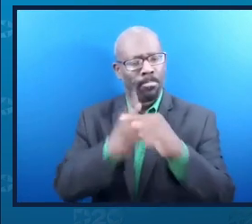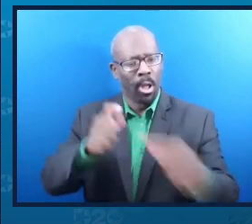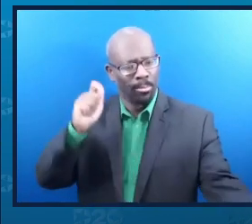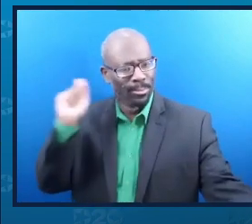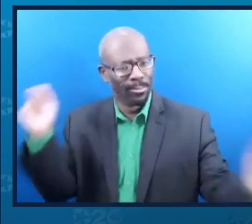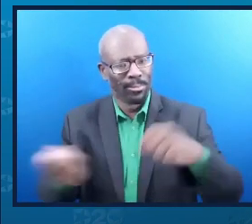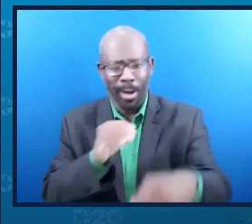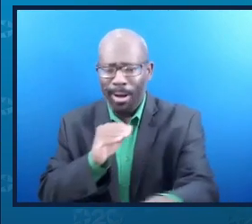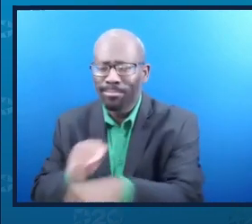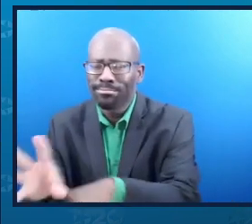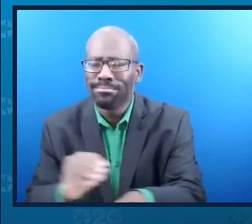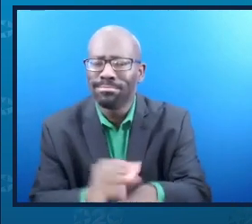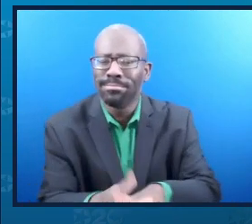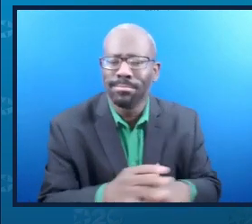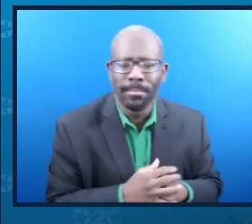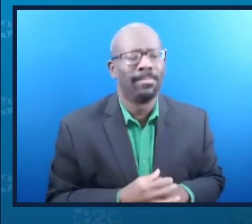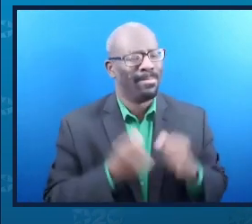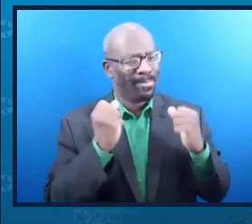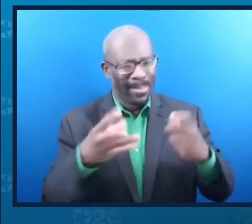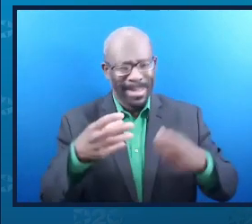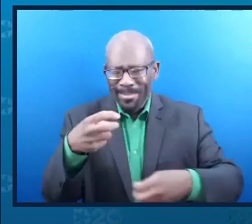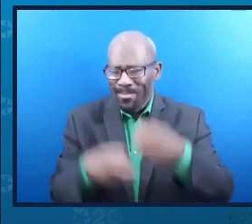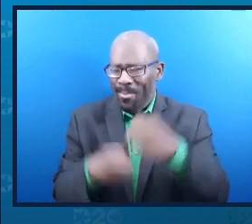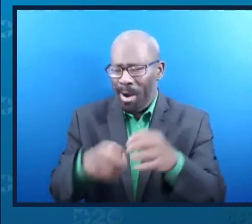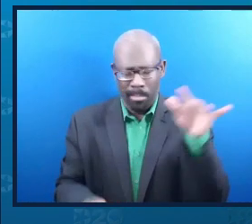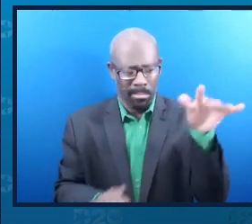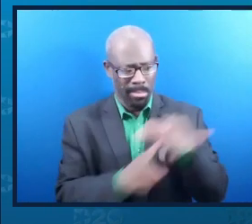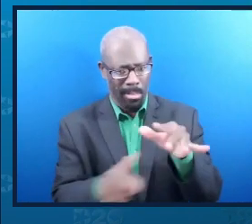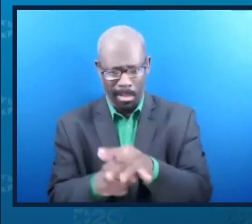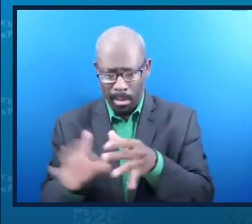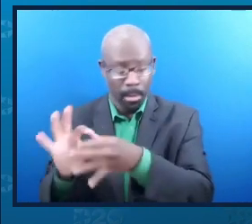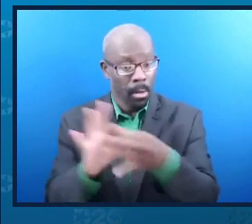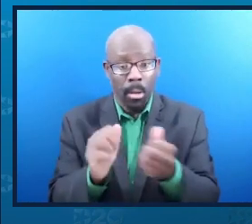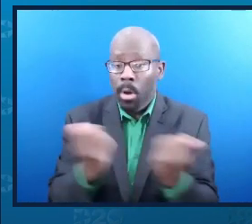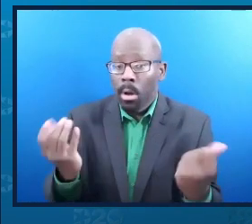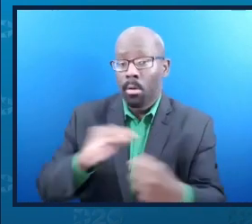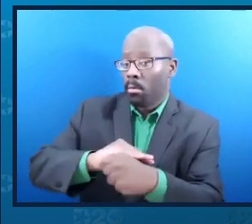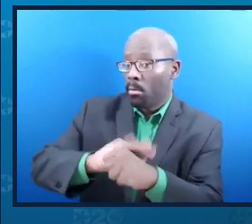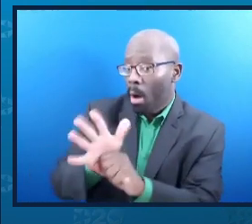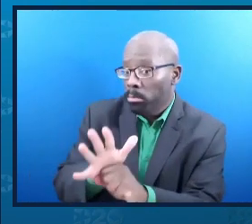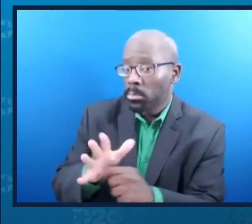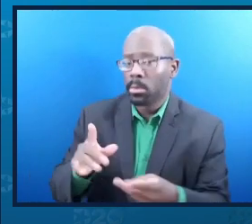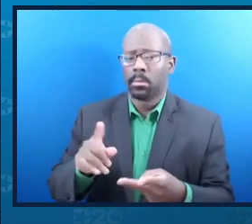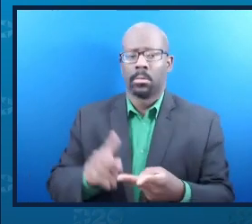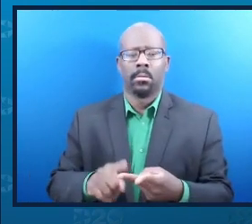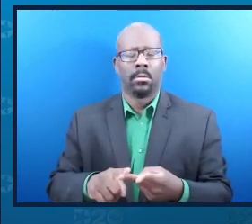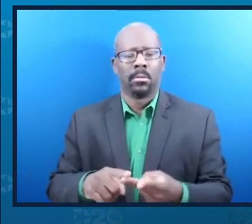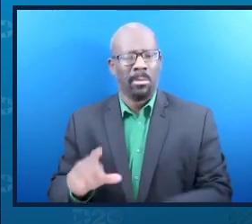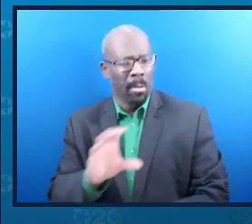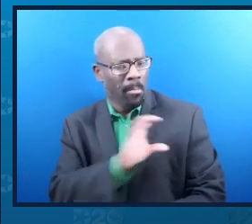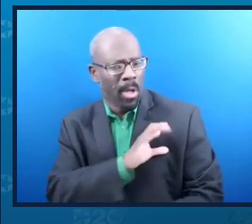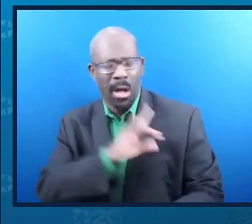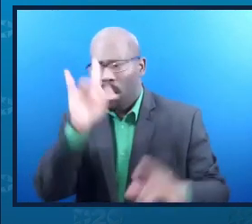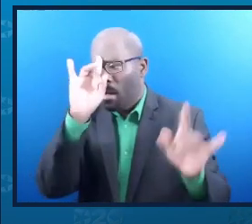OTHER EPIDEMIC WES ARE FACING, COVID-19, STRUCTURAL RACISM AND VIOLENCE